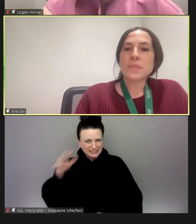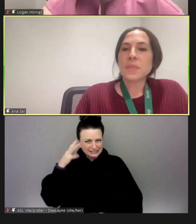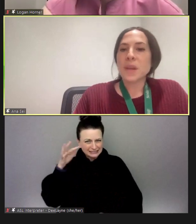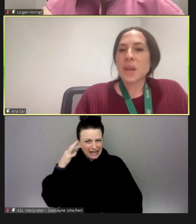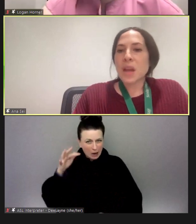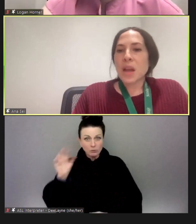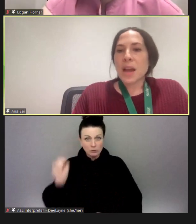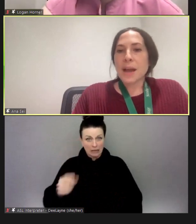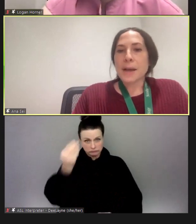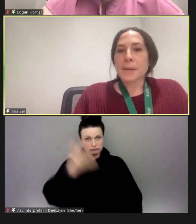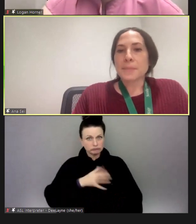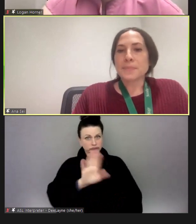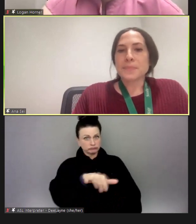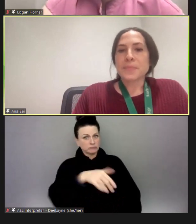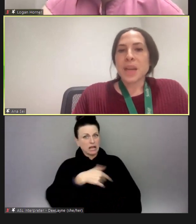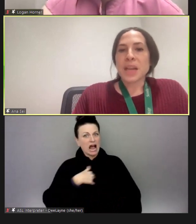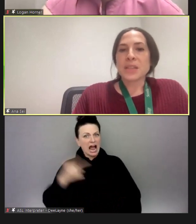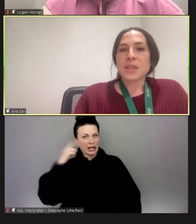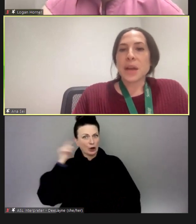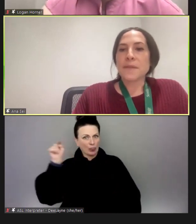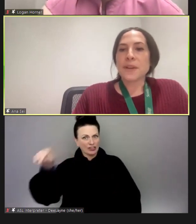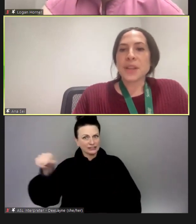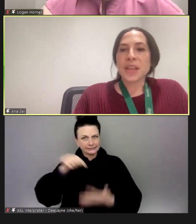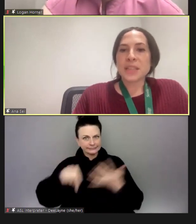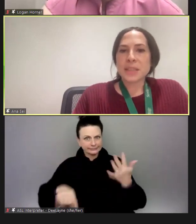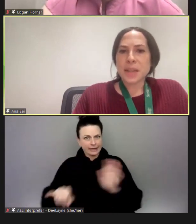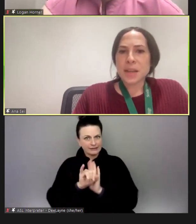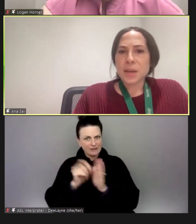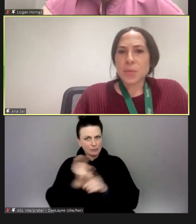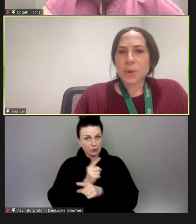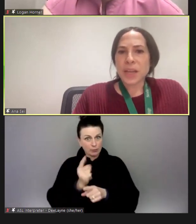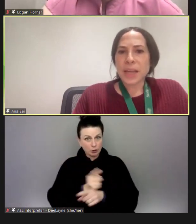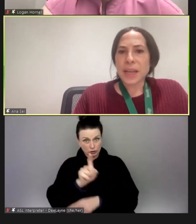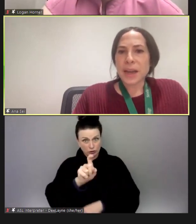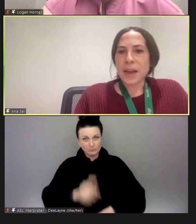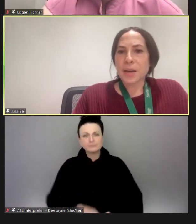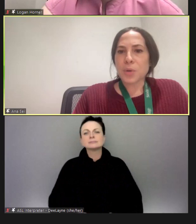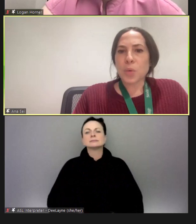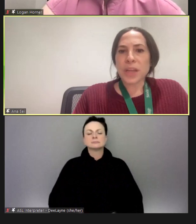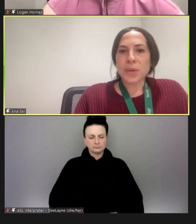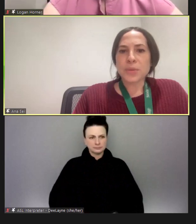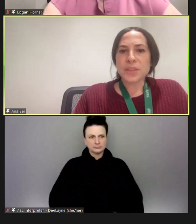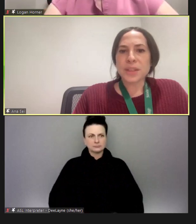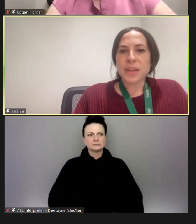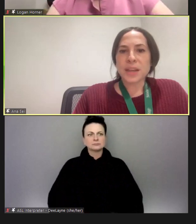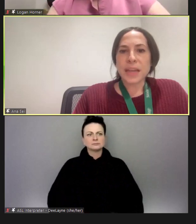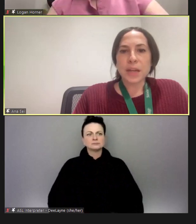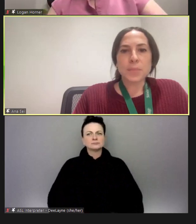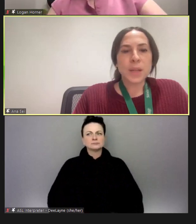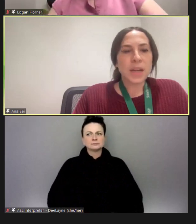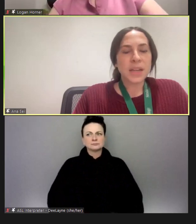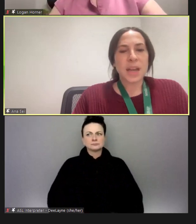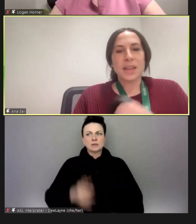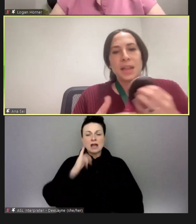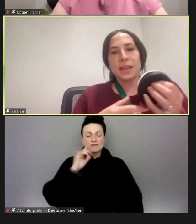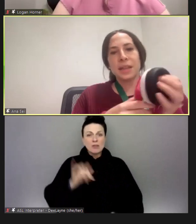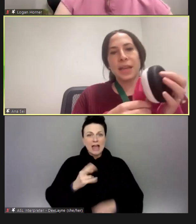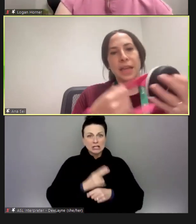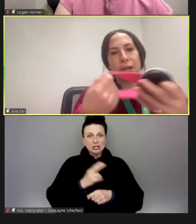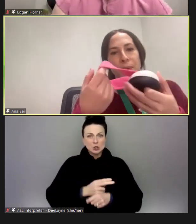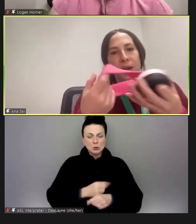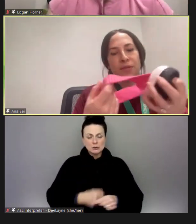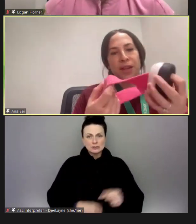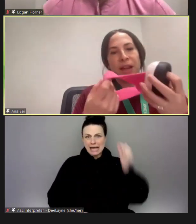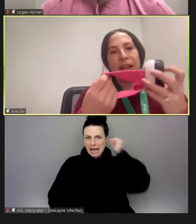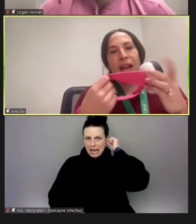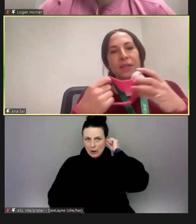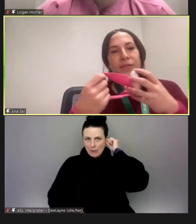to um and and for this we um we use the